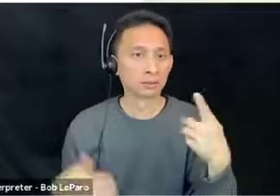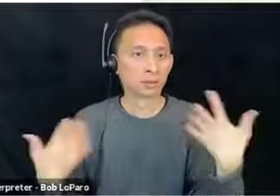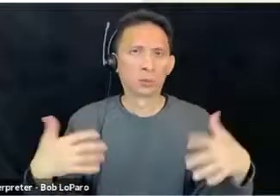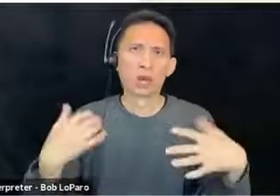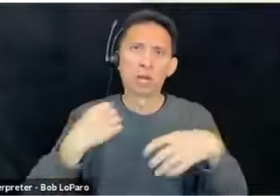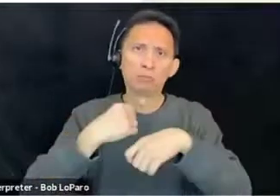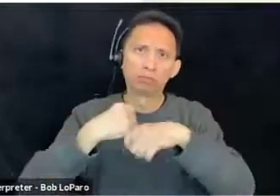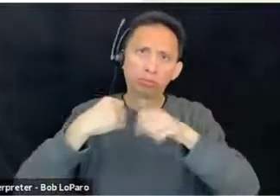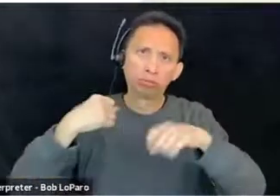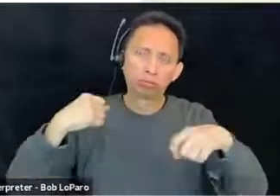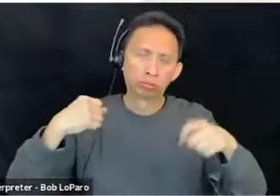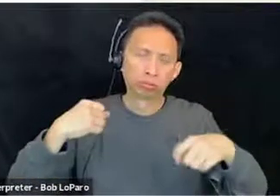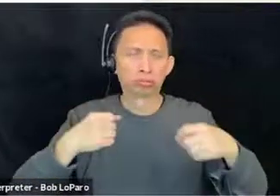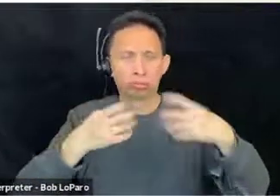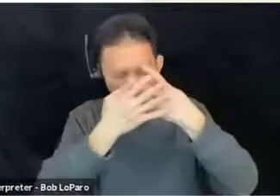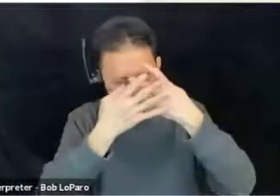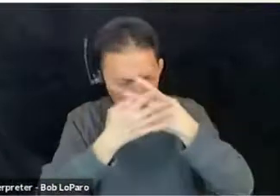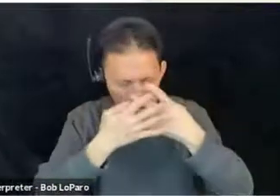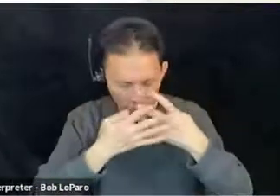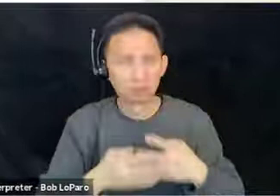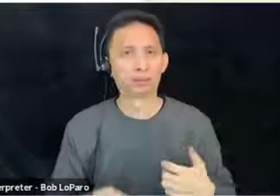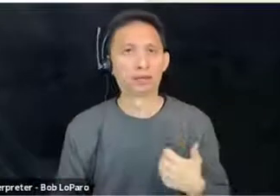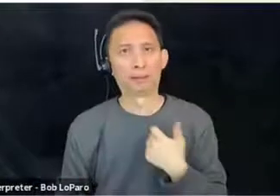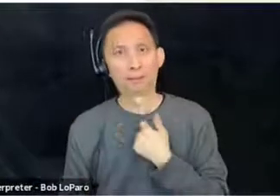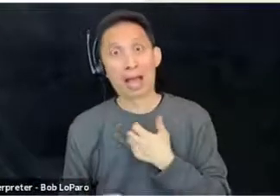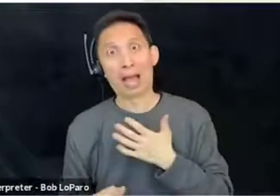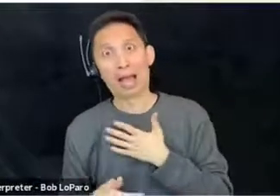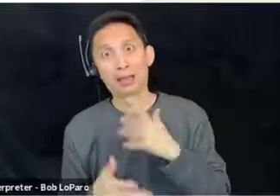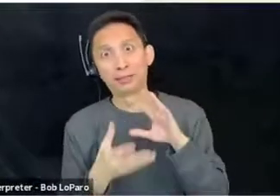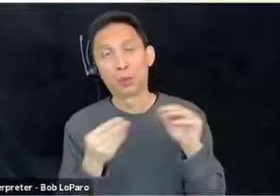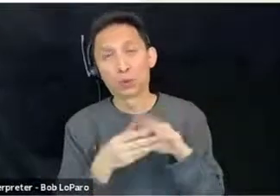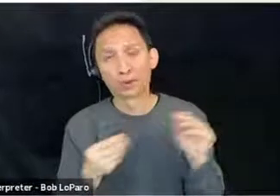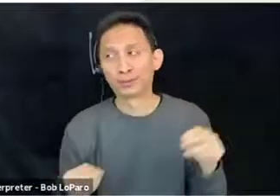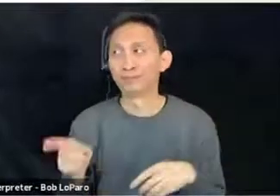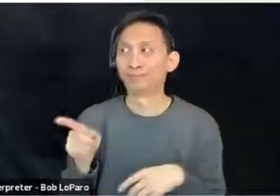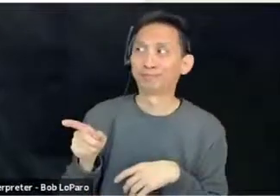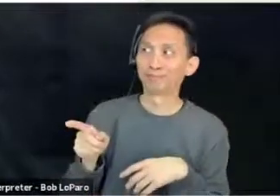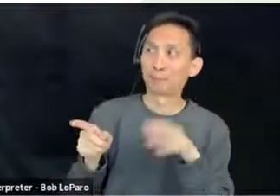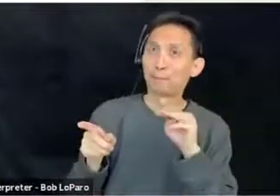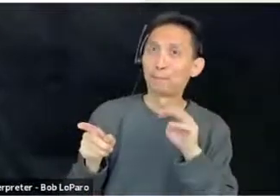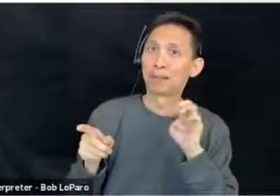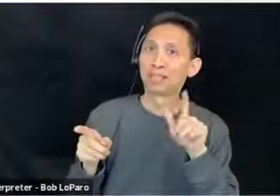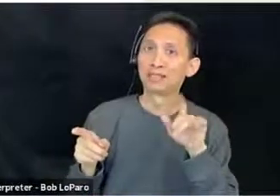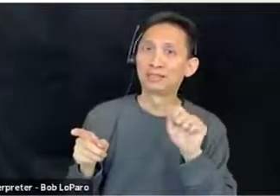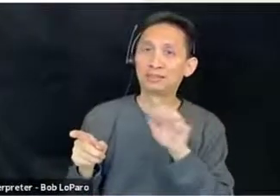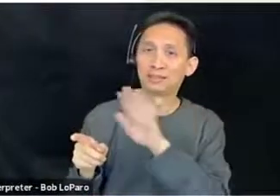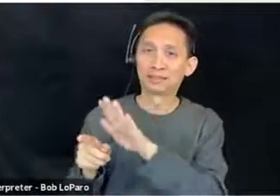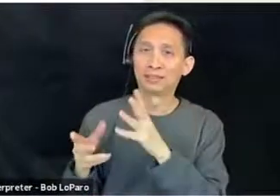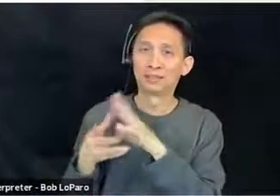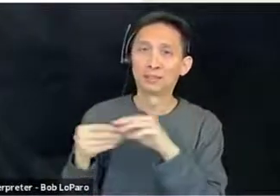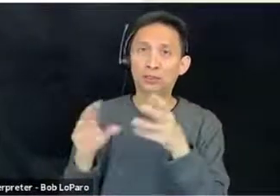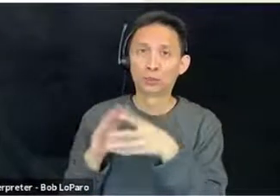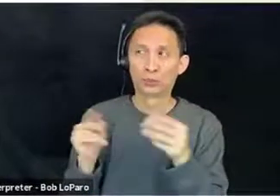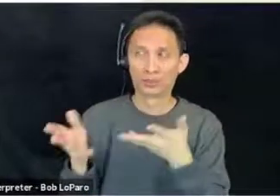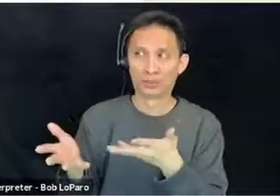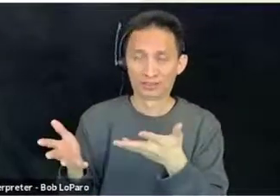that pretty much Melissa and I have already shared about, and that's what we went through. We were baby one, where you can see there's a lot of bubbles